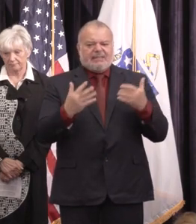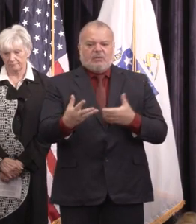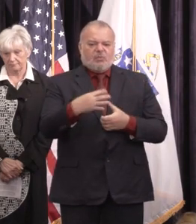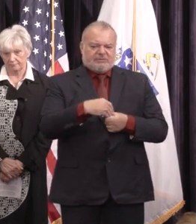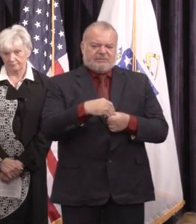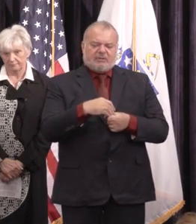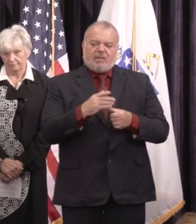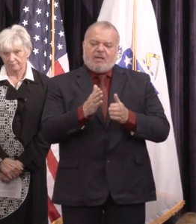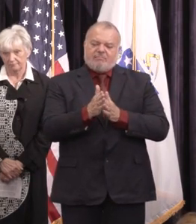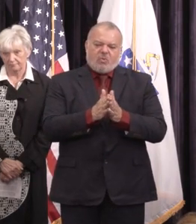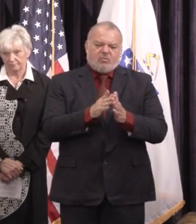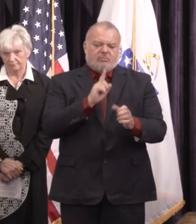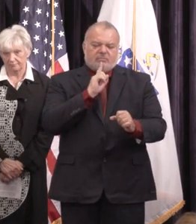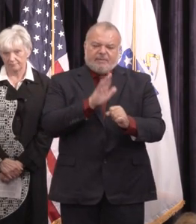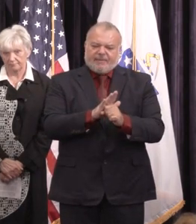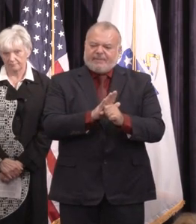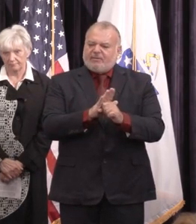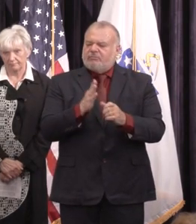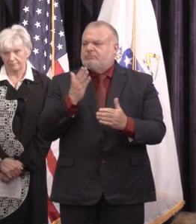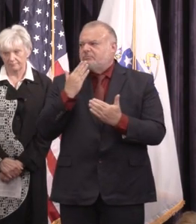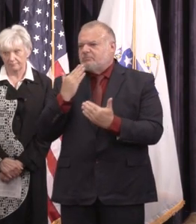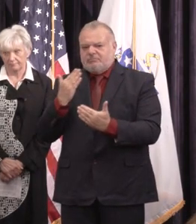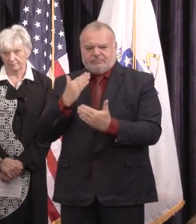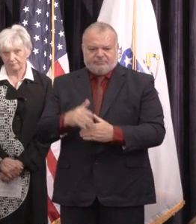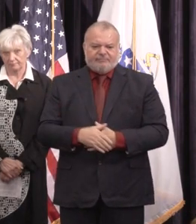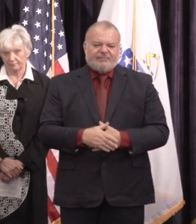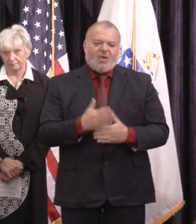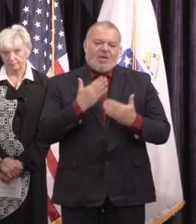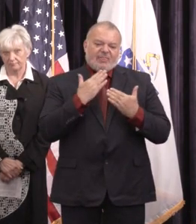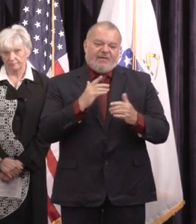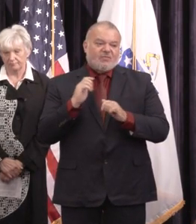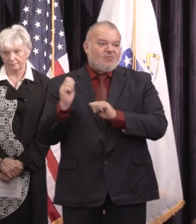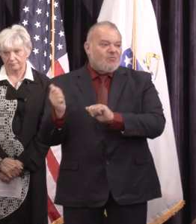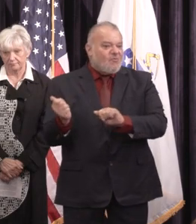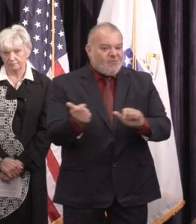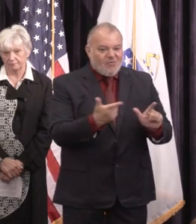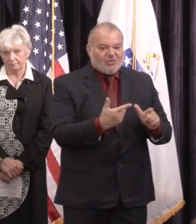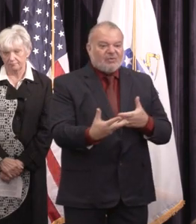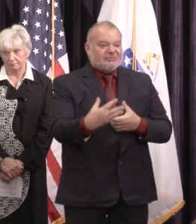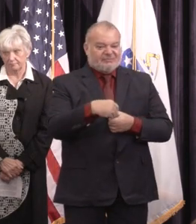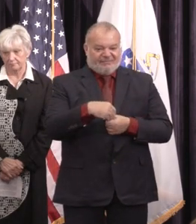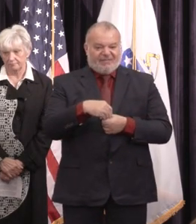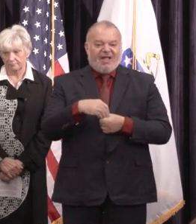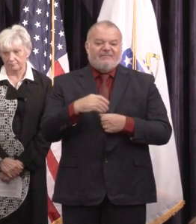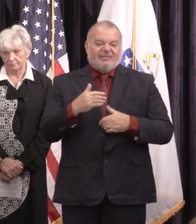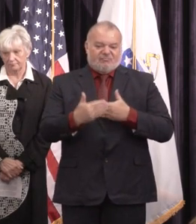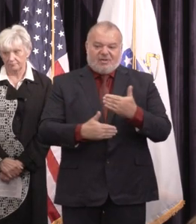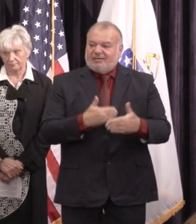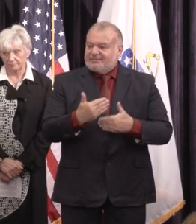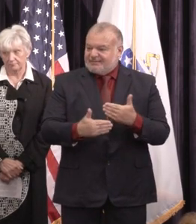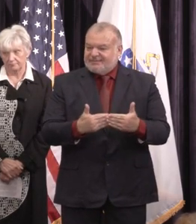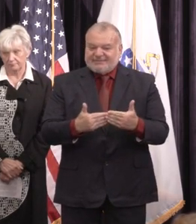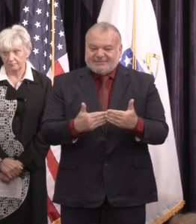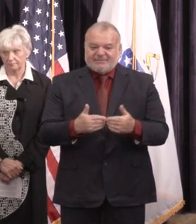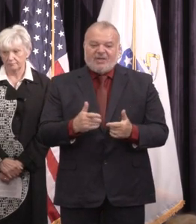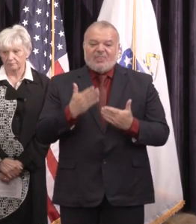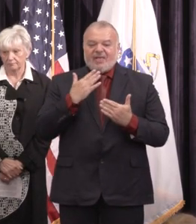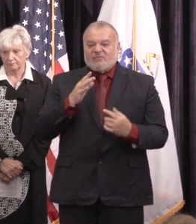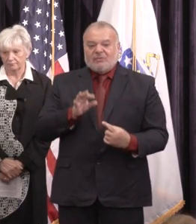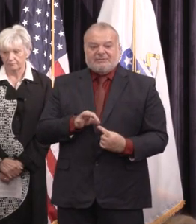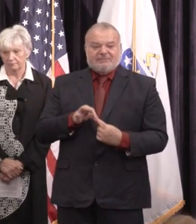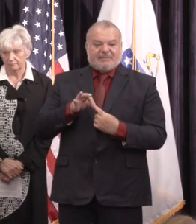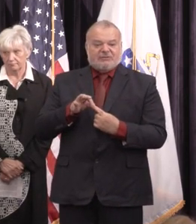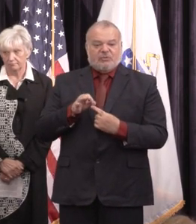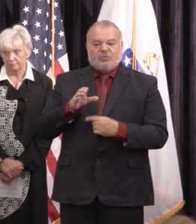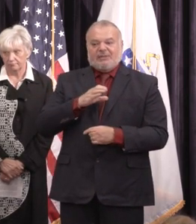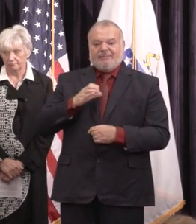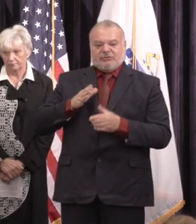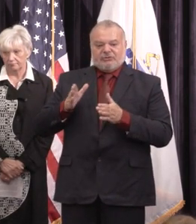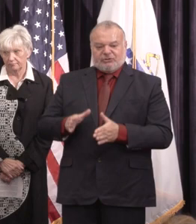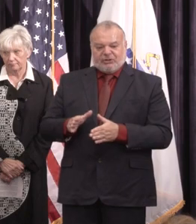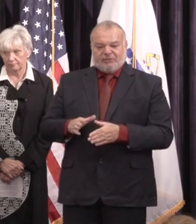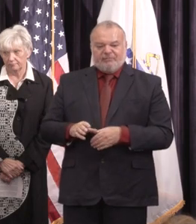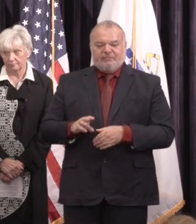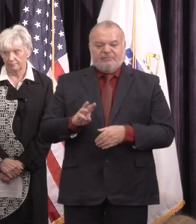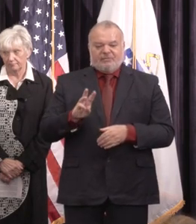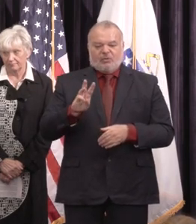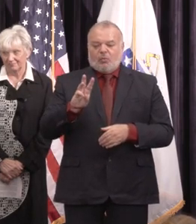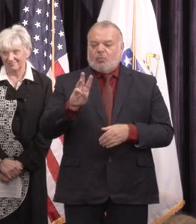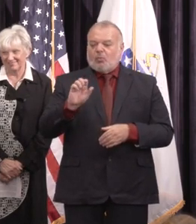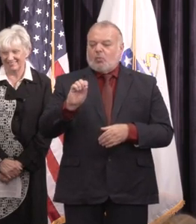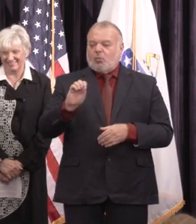project and thank you especially to Commissioner Wolf for your leadership and patience with a new